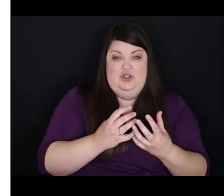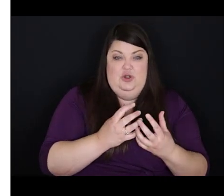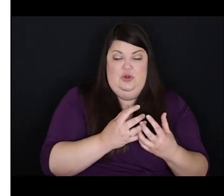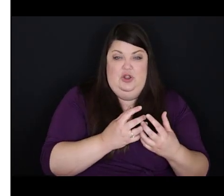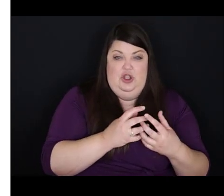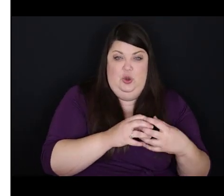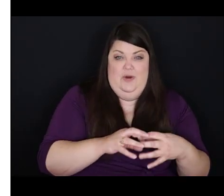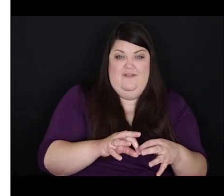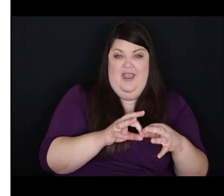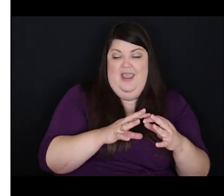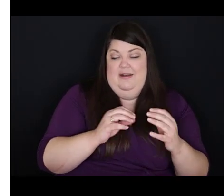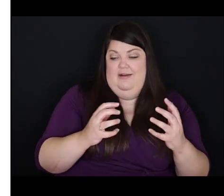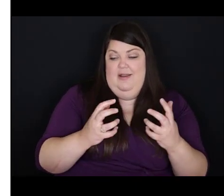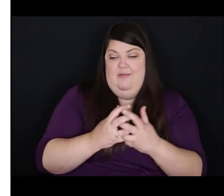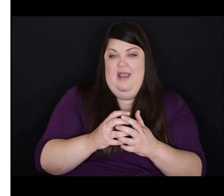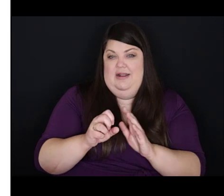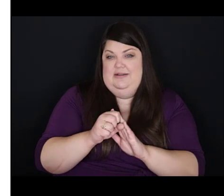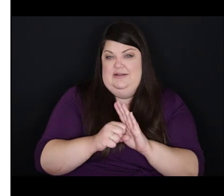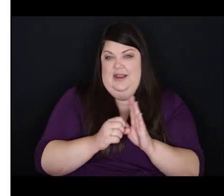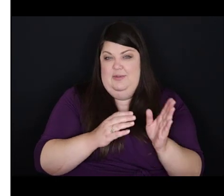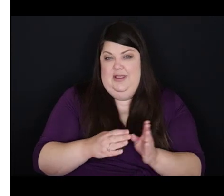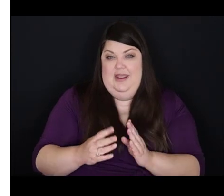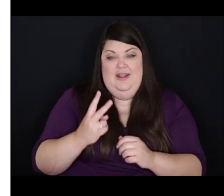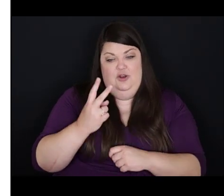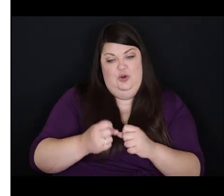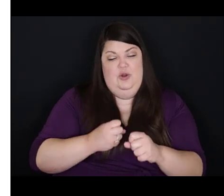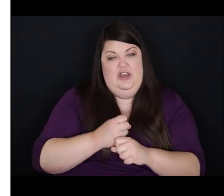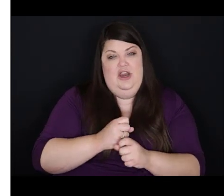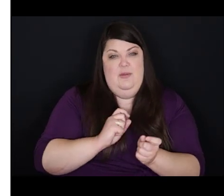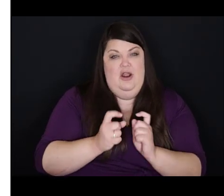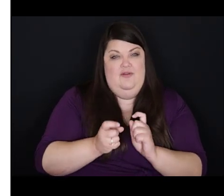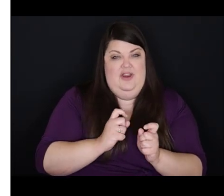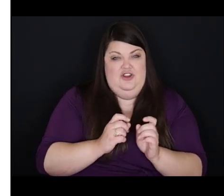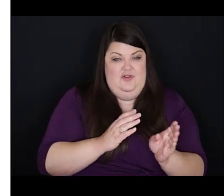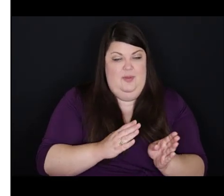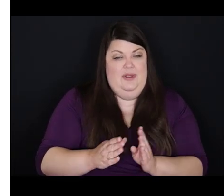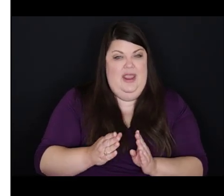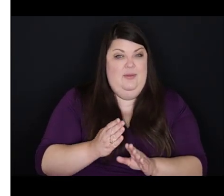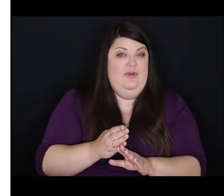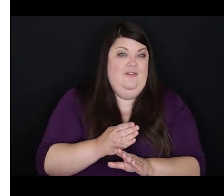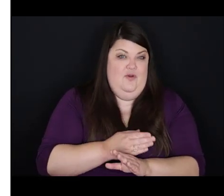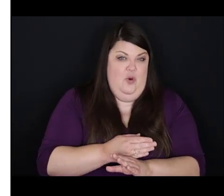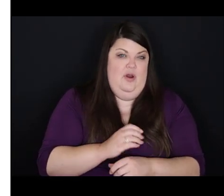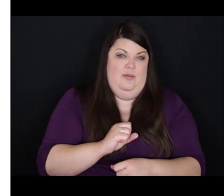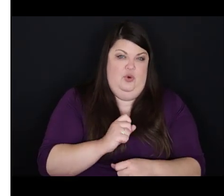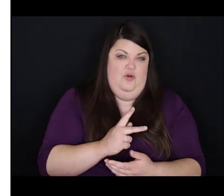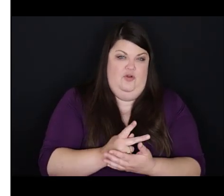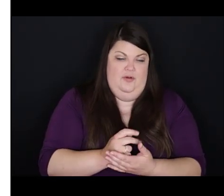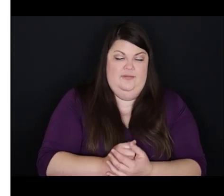Plan and the two-year modification of that plan prior to the plan’s approval. This is in alignment